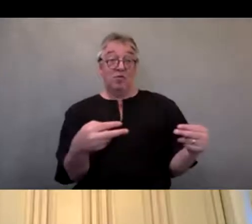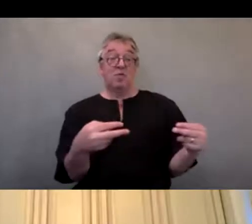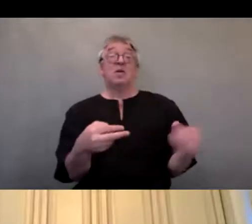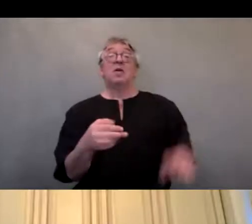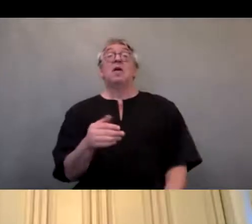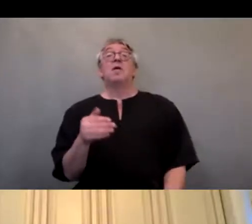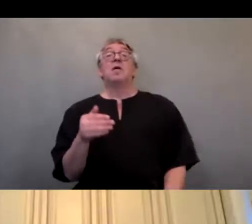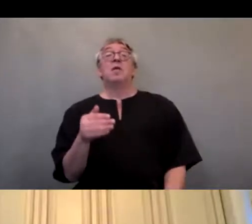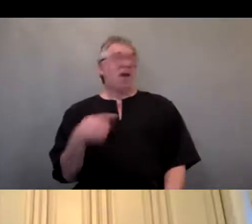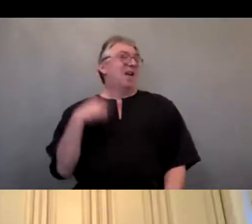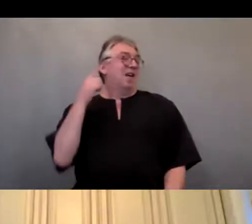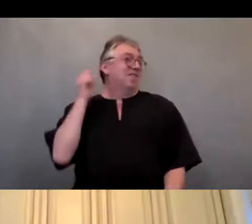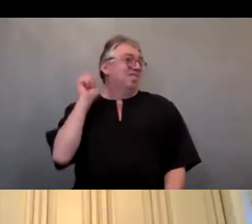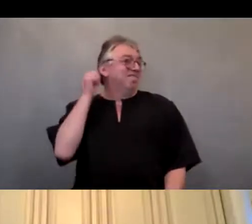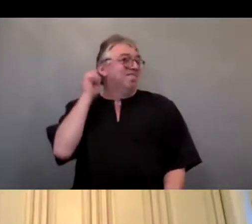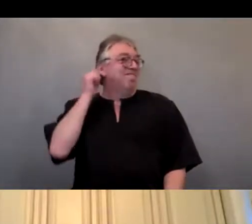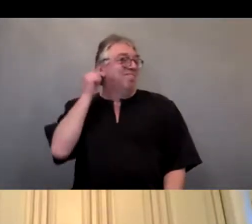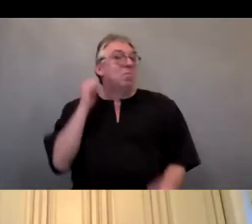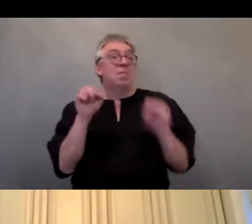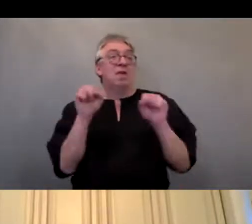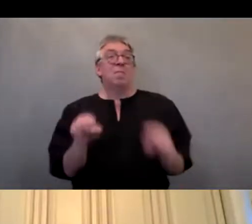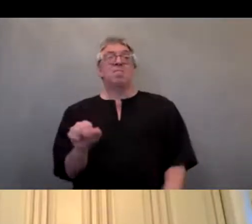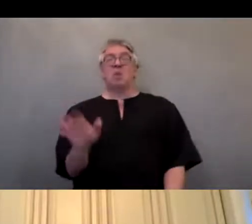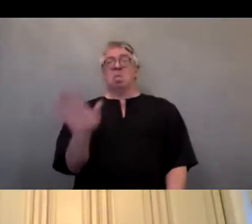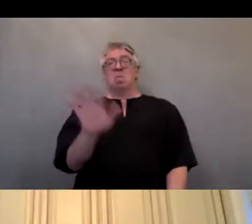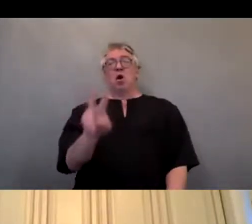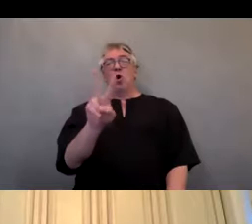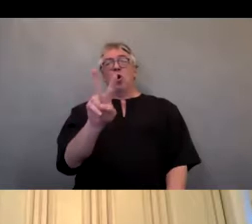and volume control when I did that. Years later